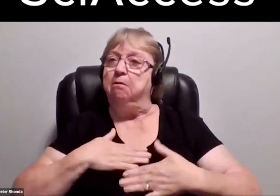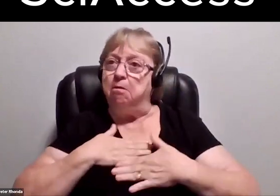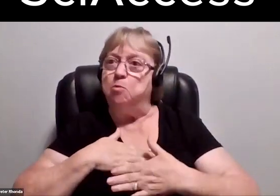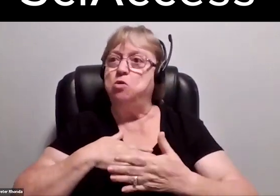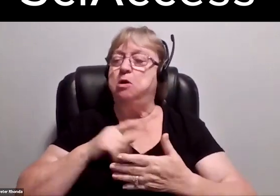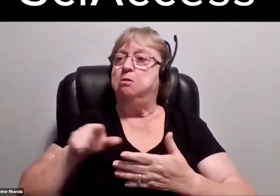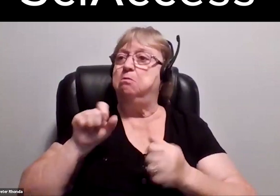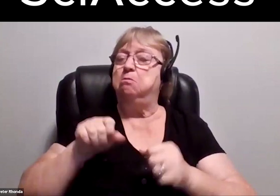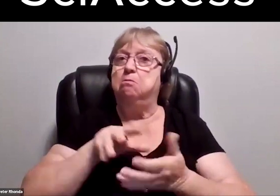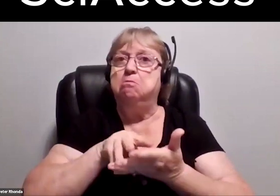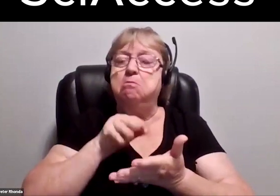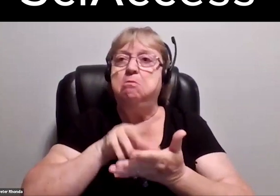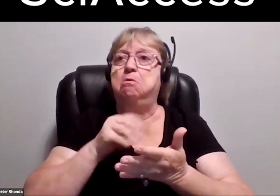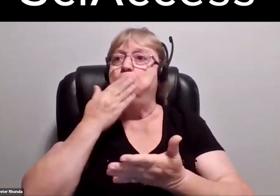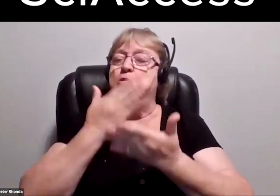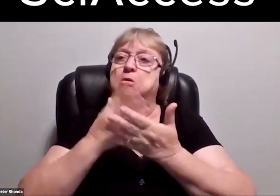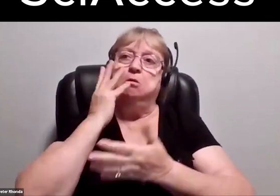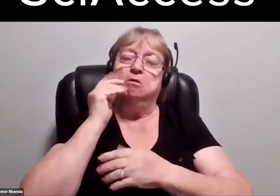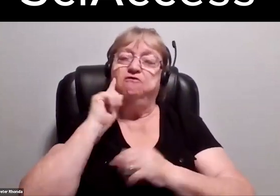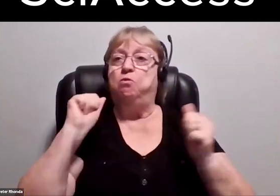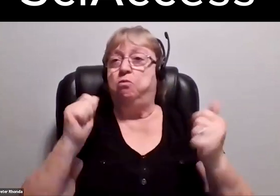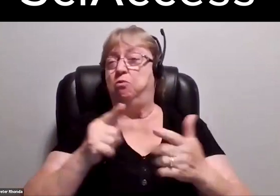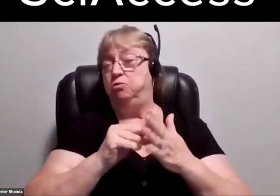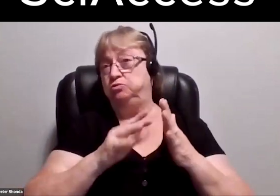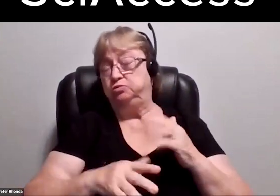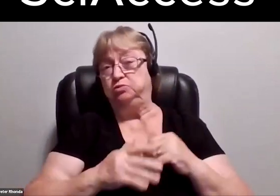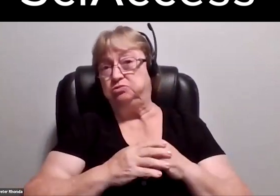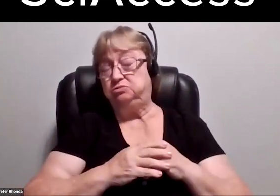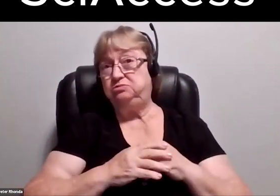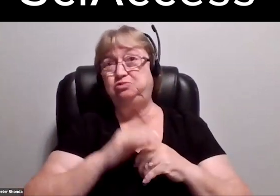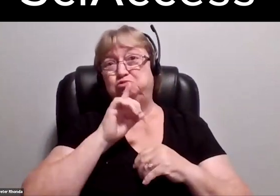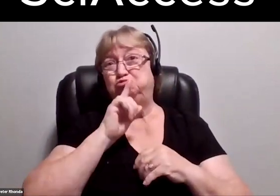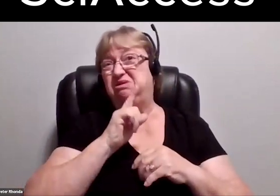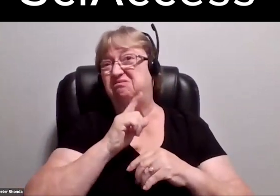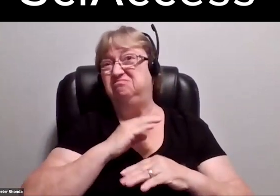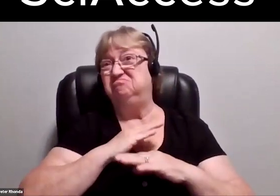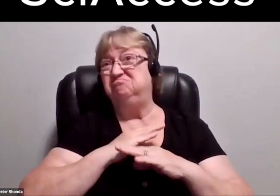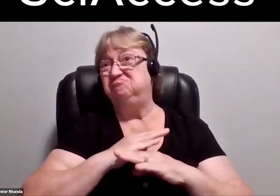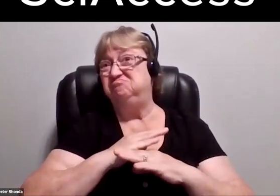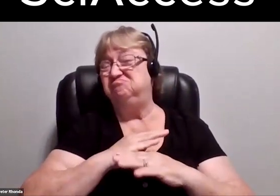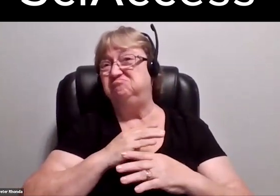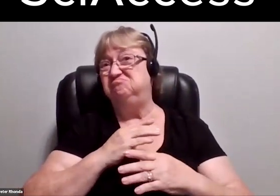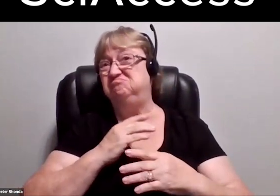for all students as possible. The only real restrictions for participation in our program